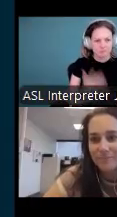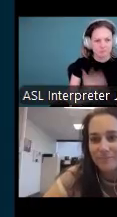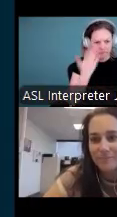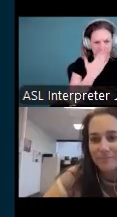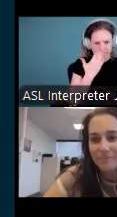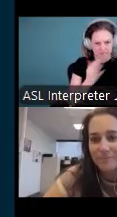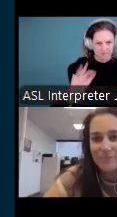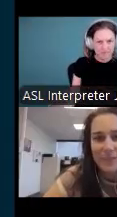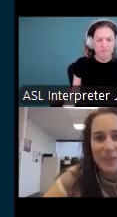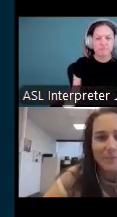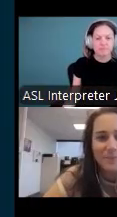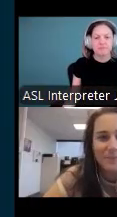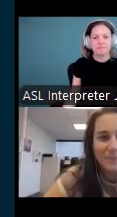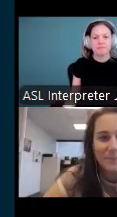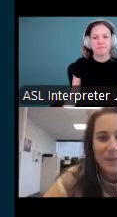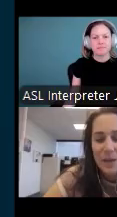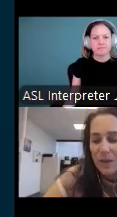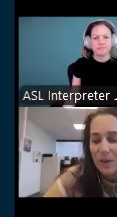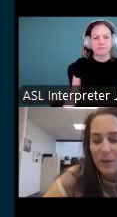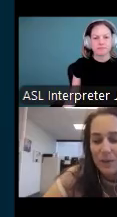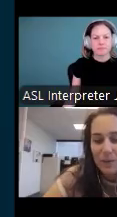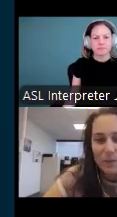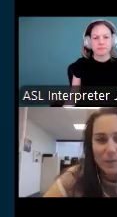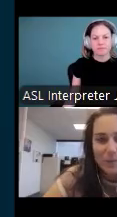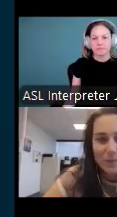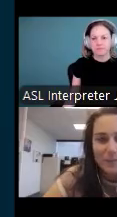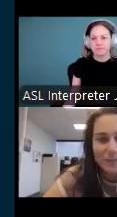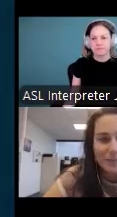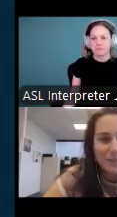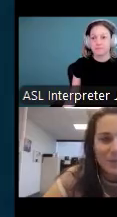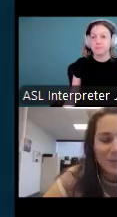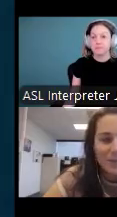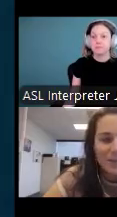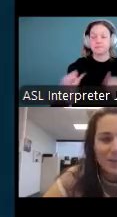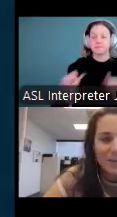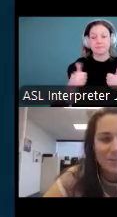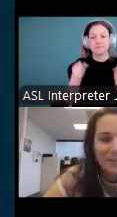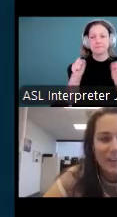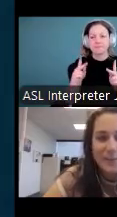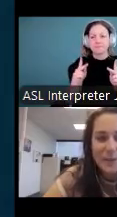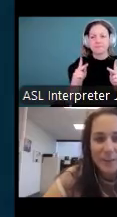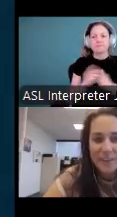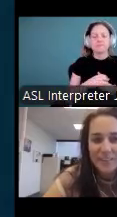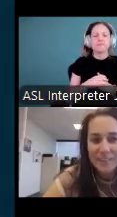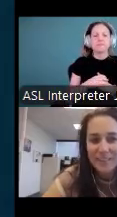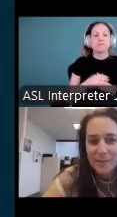Janel Preston: Yep. Kait Bennington: Okay, cool. So, yeah, I'm Kate Bennington. I'm